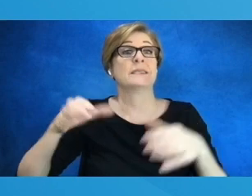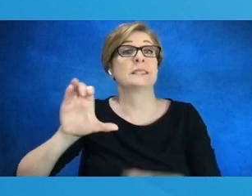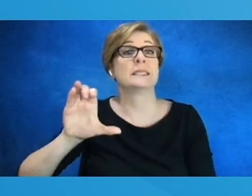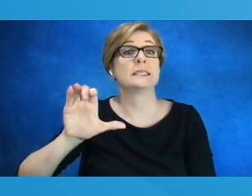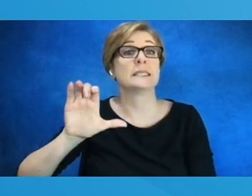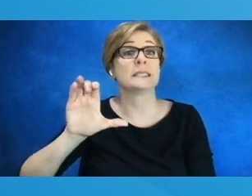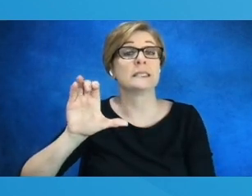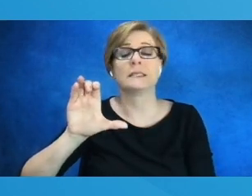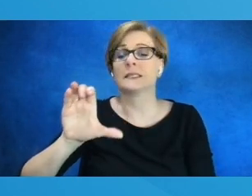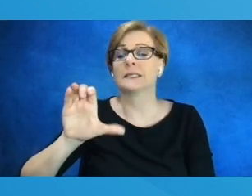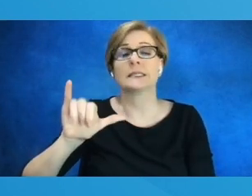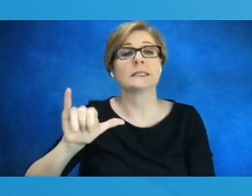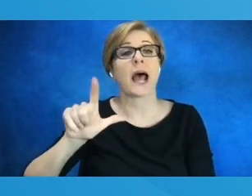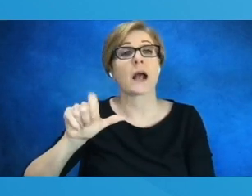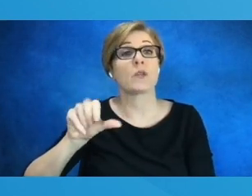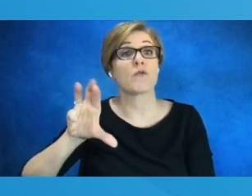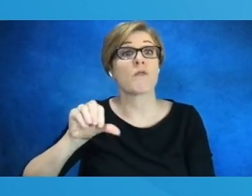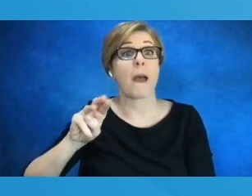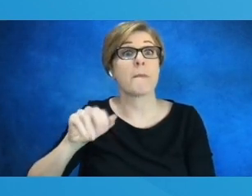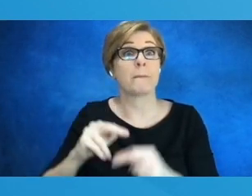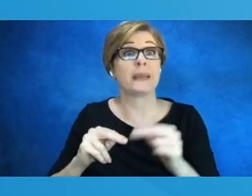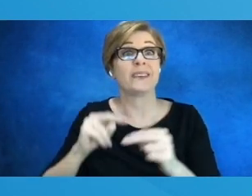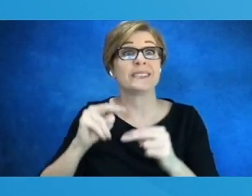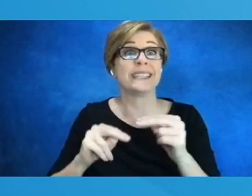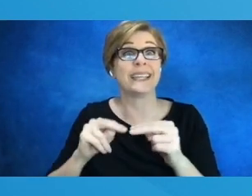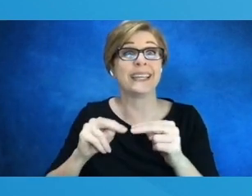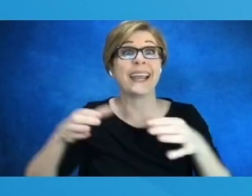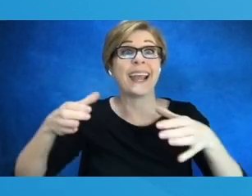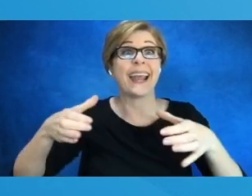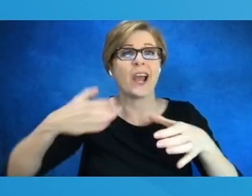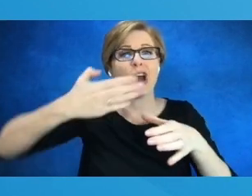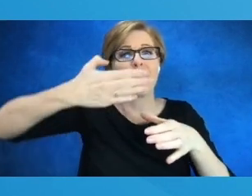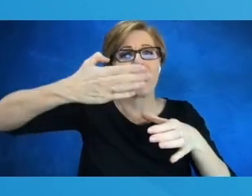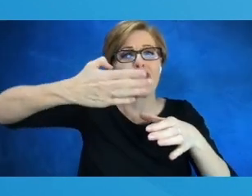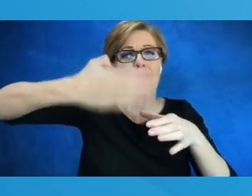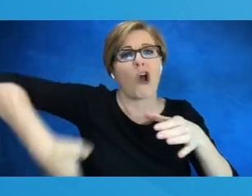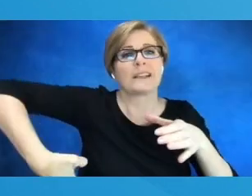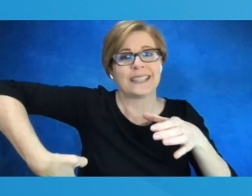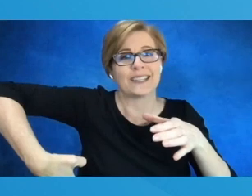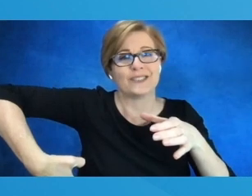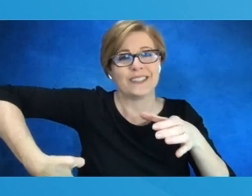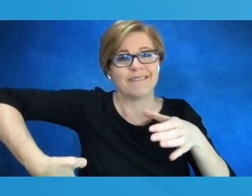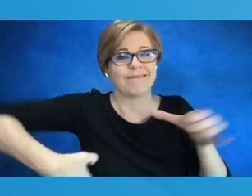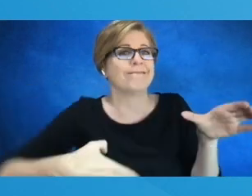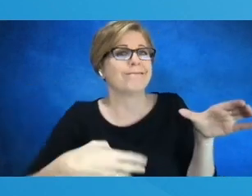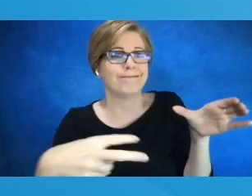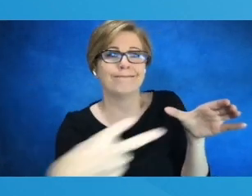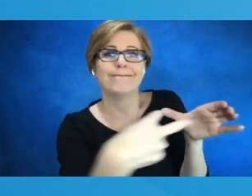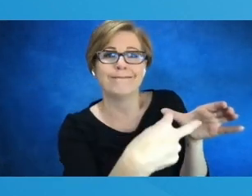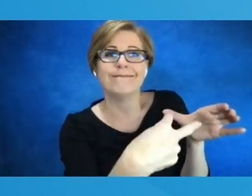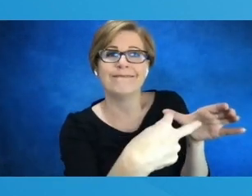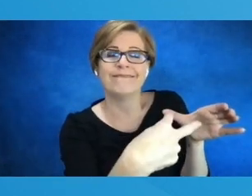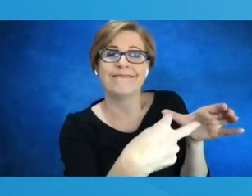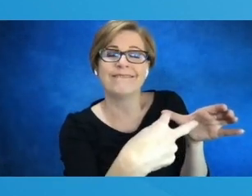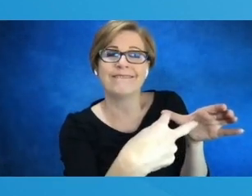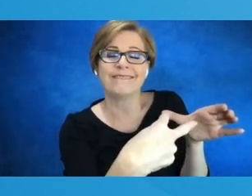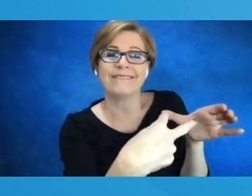And this was really kind of an alternative reality for a (UNKNOWN) the 1880s.